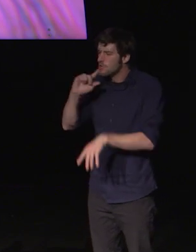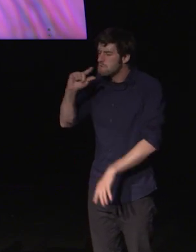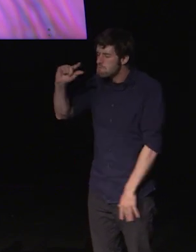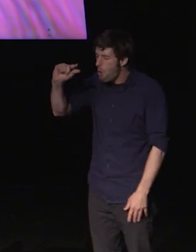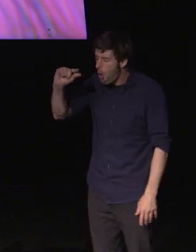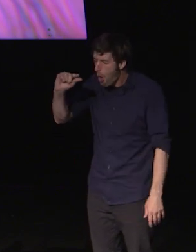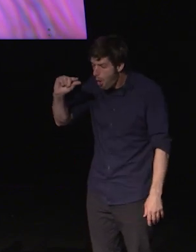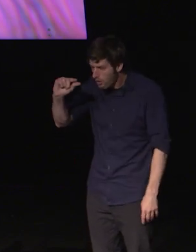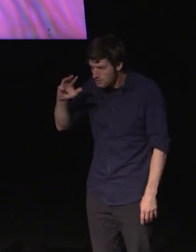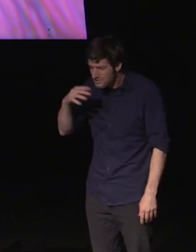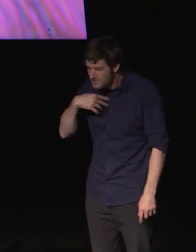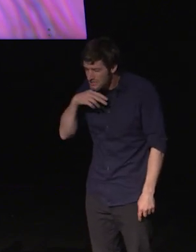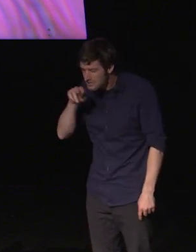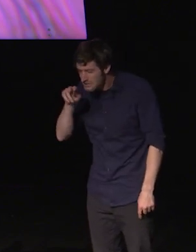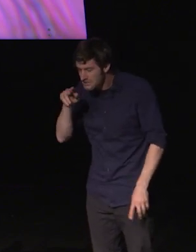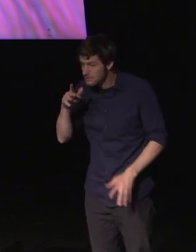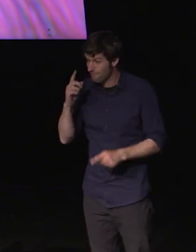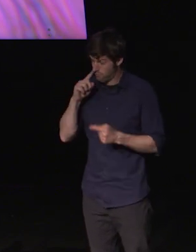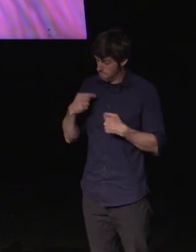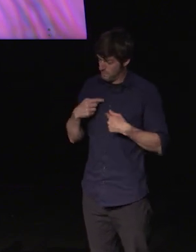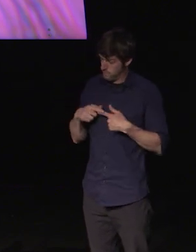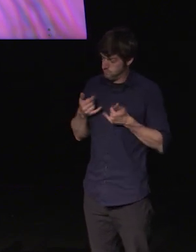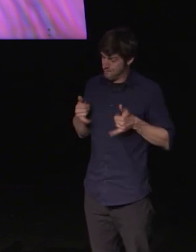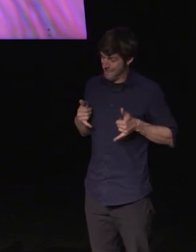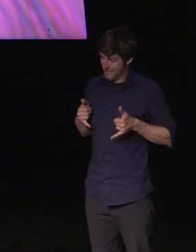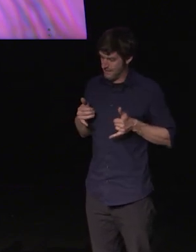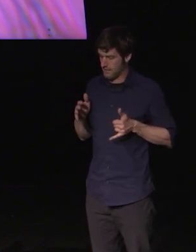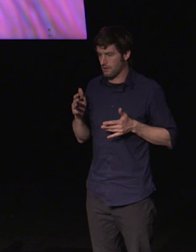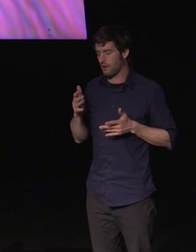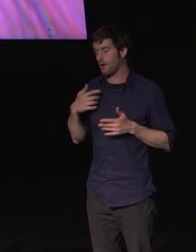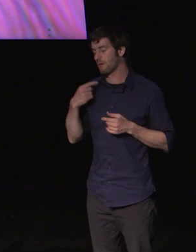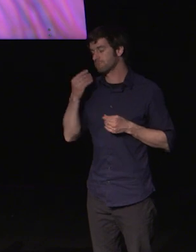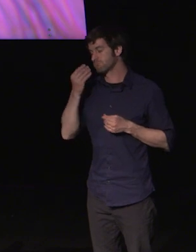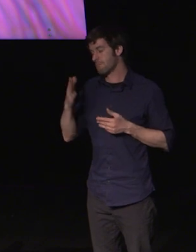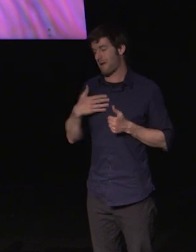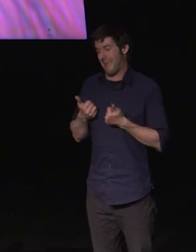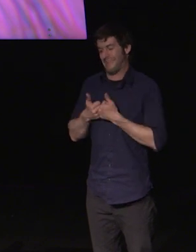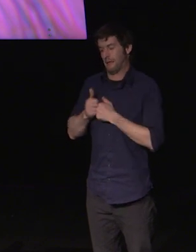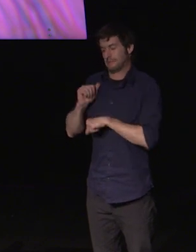and in order for me to be able to play... Explaining my gaming set up is that I'm usually sitting